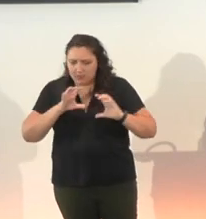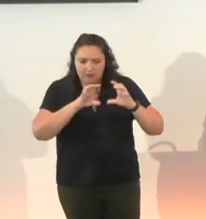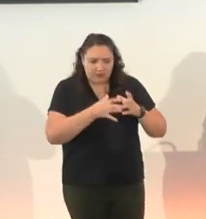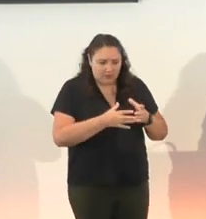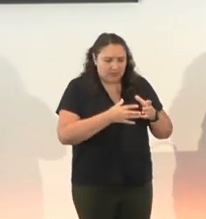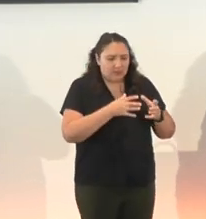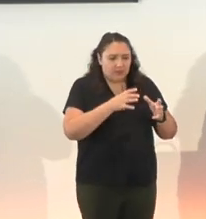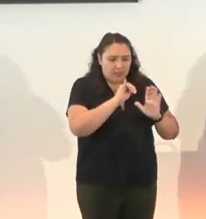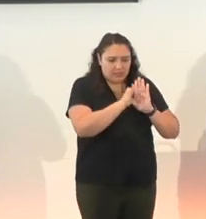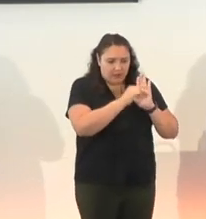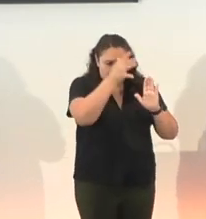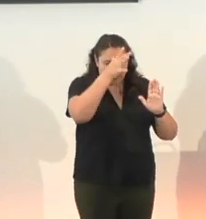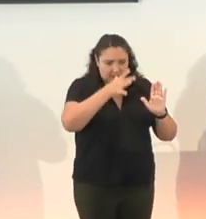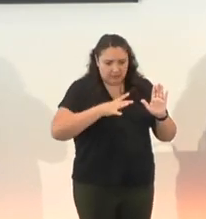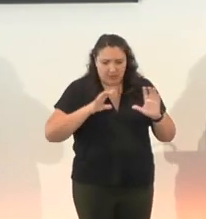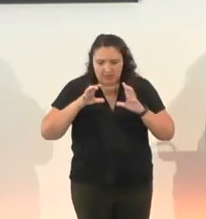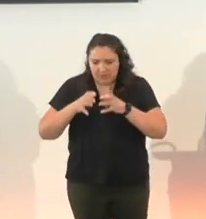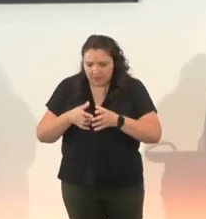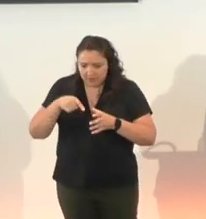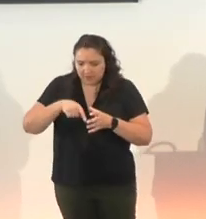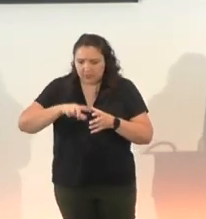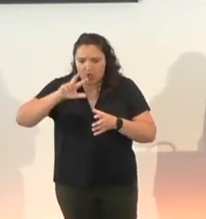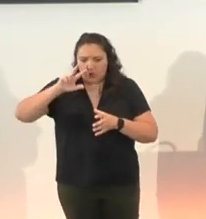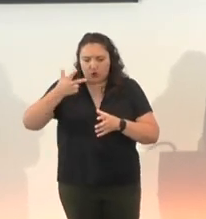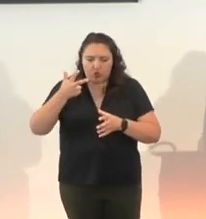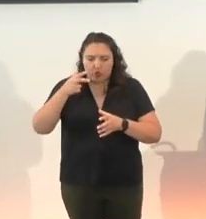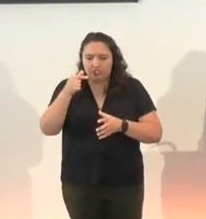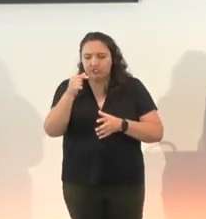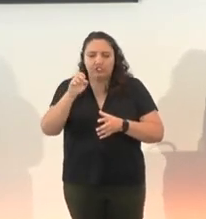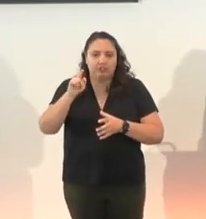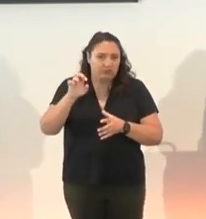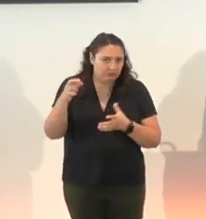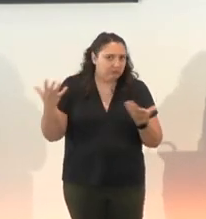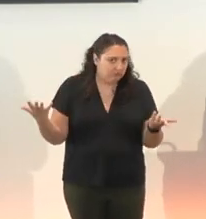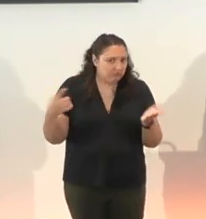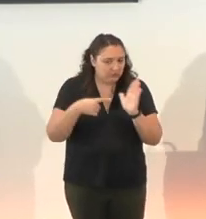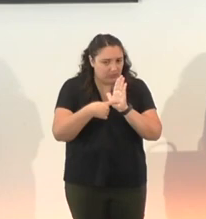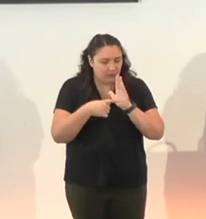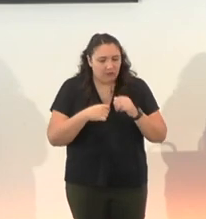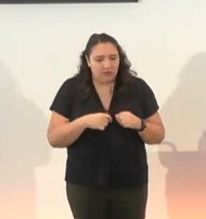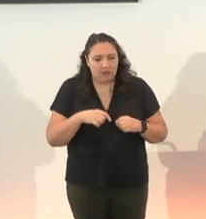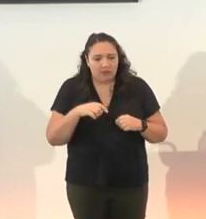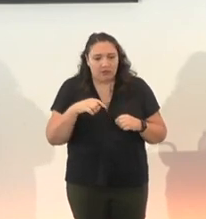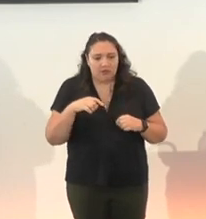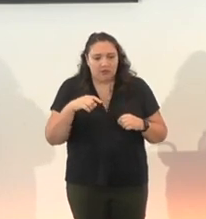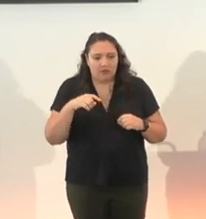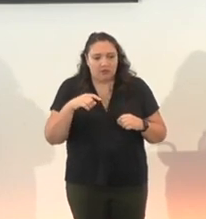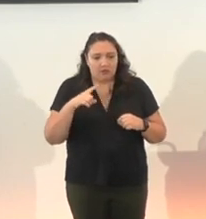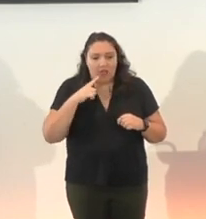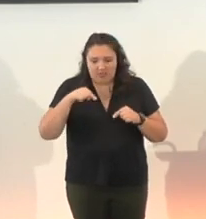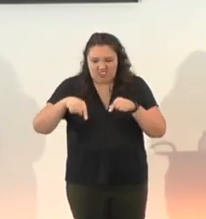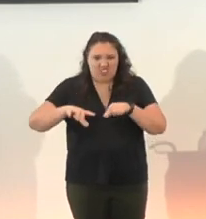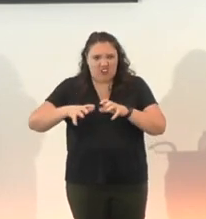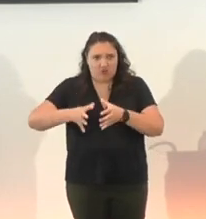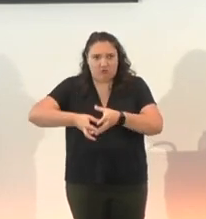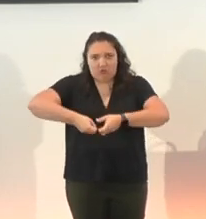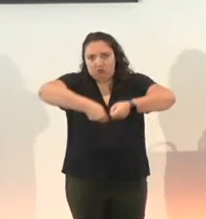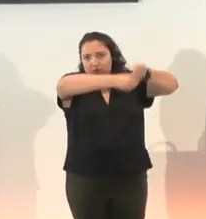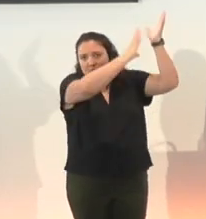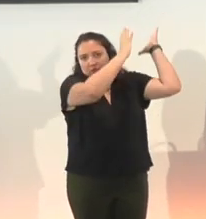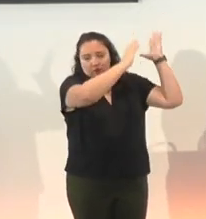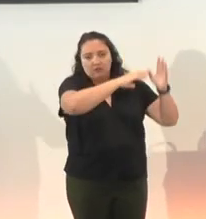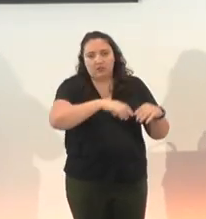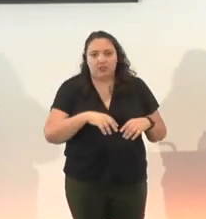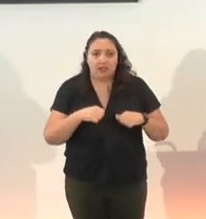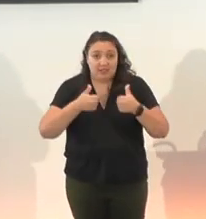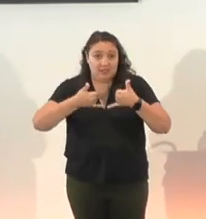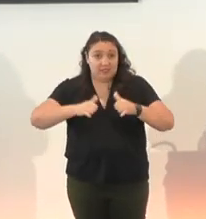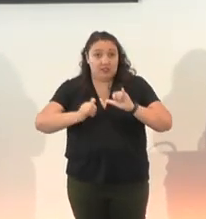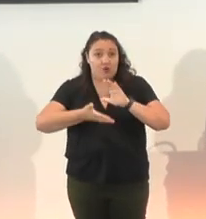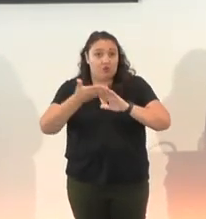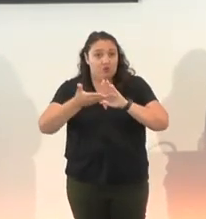and this as their gender. Then they throw those ones out. And they still run the data. That kind